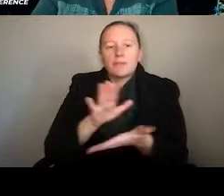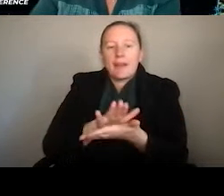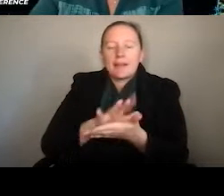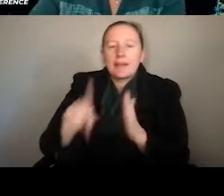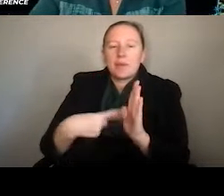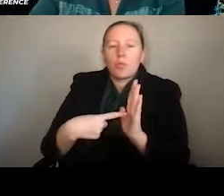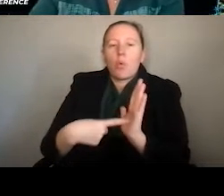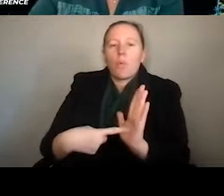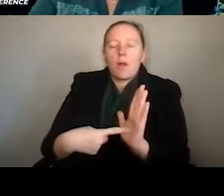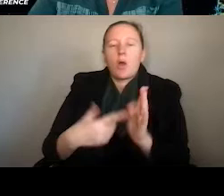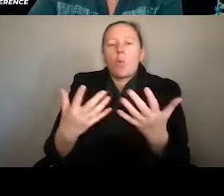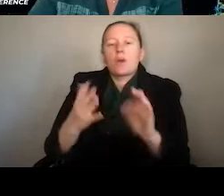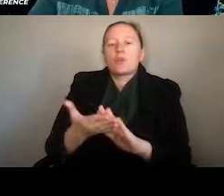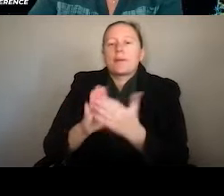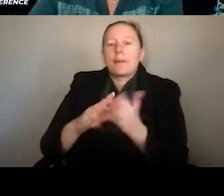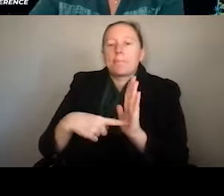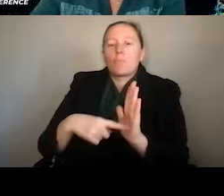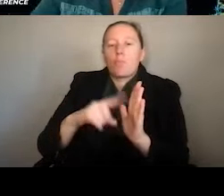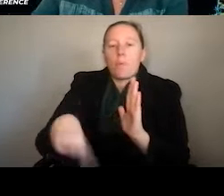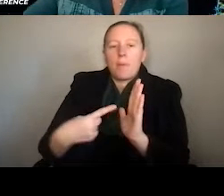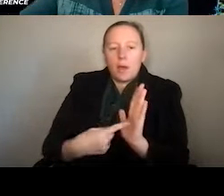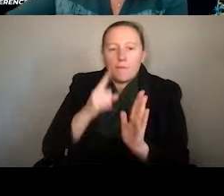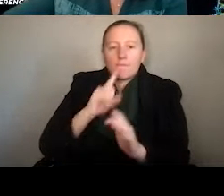the mission of their department or organization.